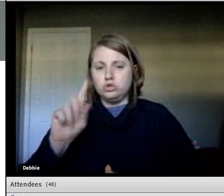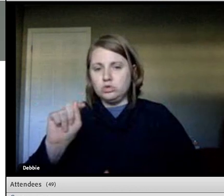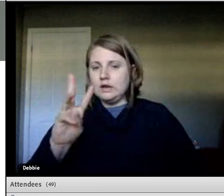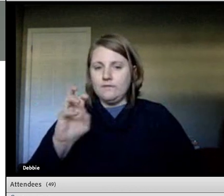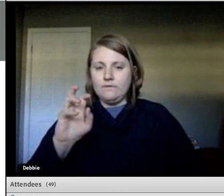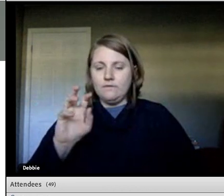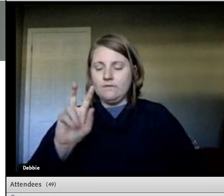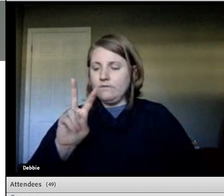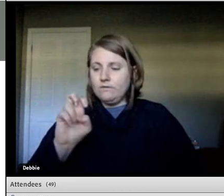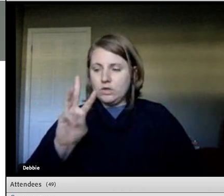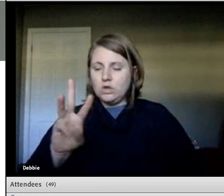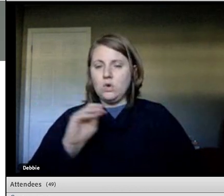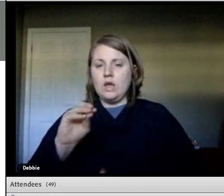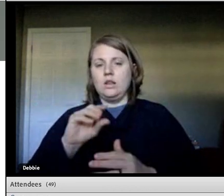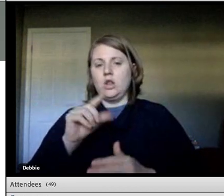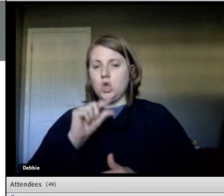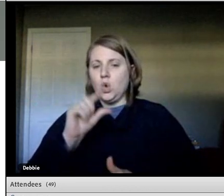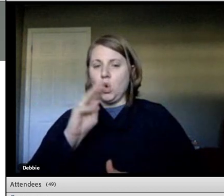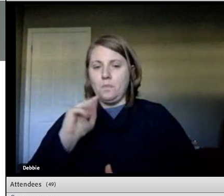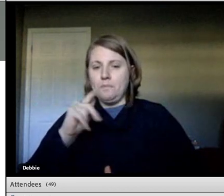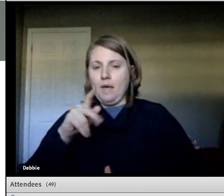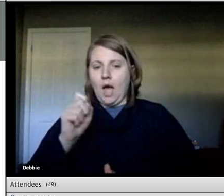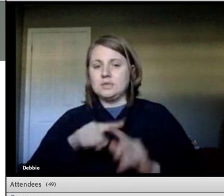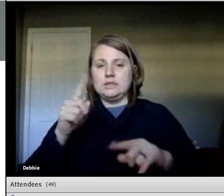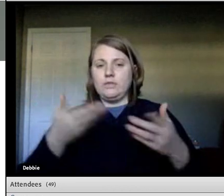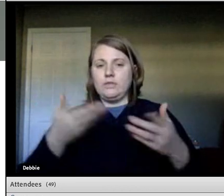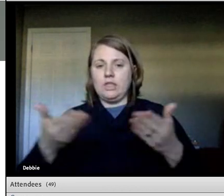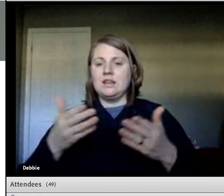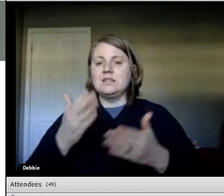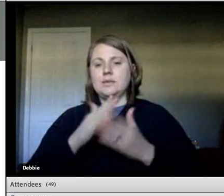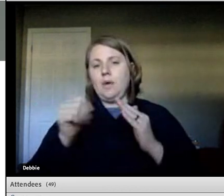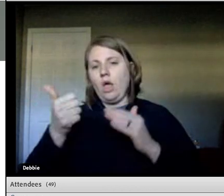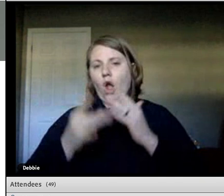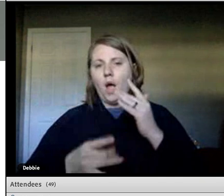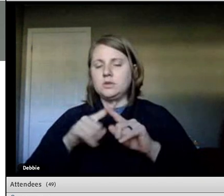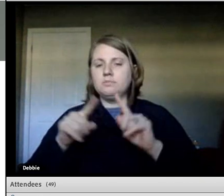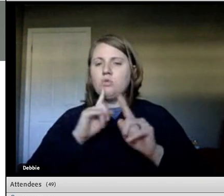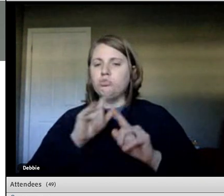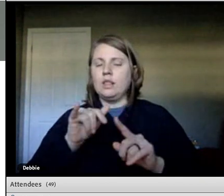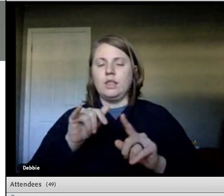There's some other options out there, but really by far it's probably the most robust.